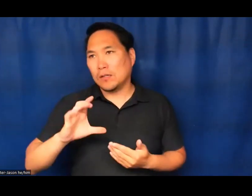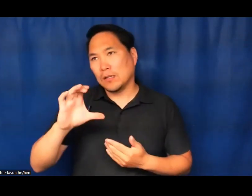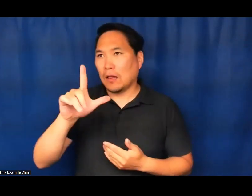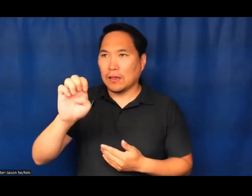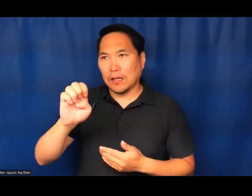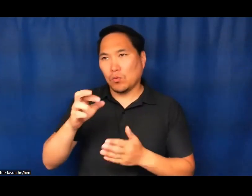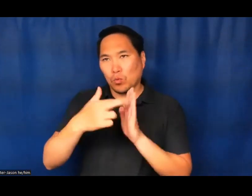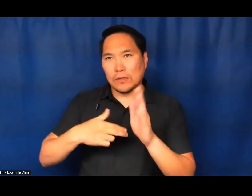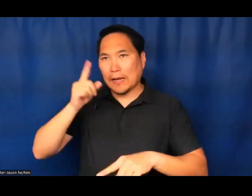to do it before then.